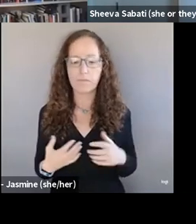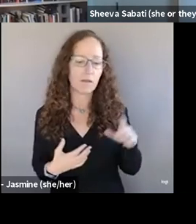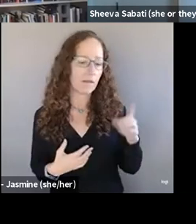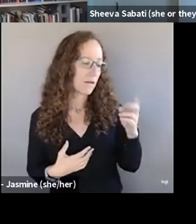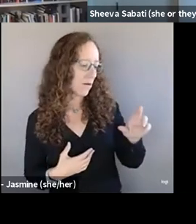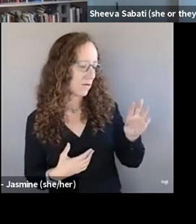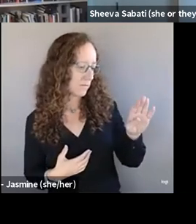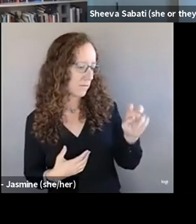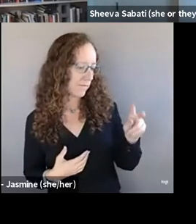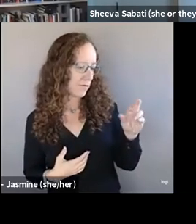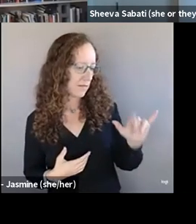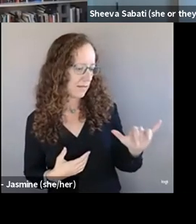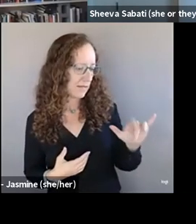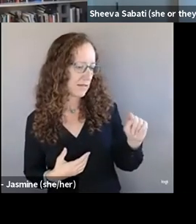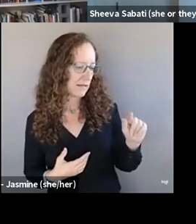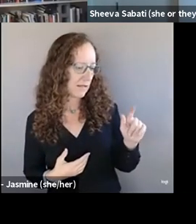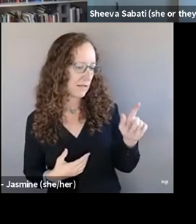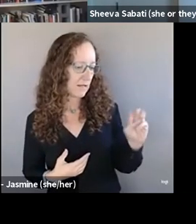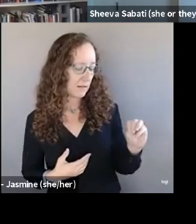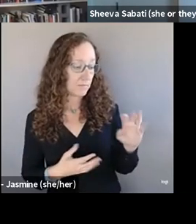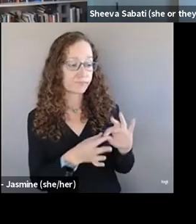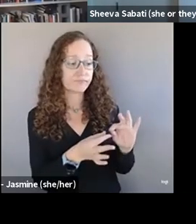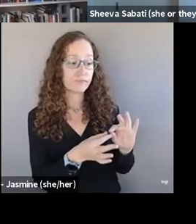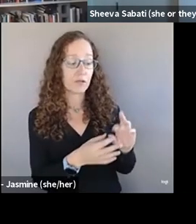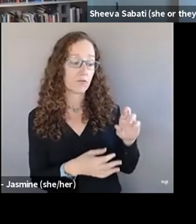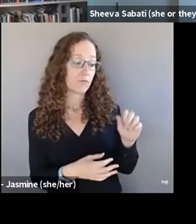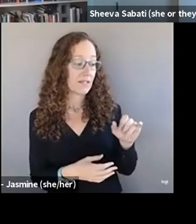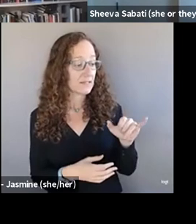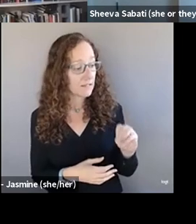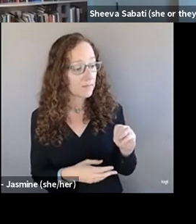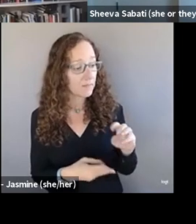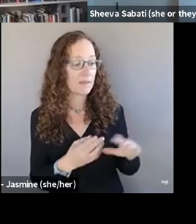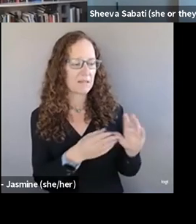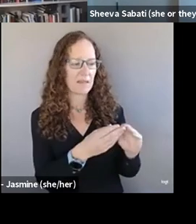talks about racism and messaging around racism being this small